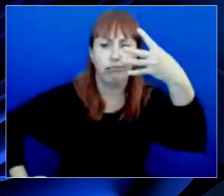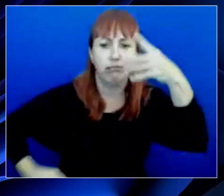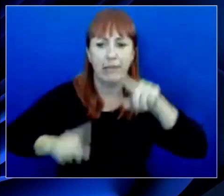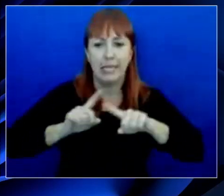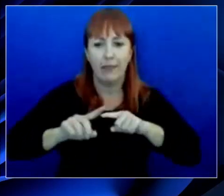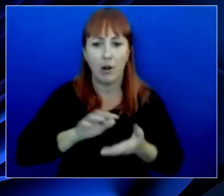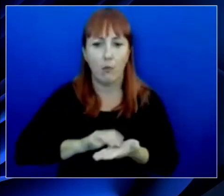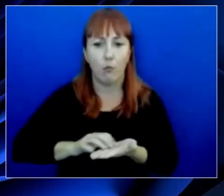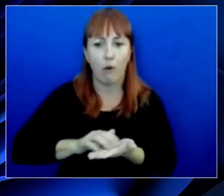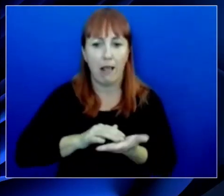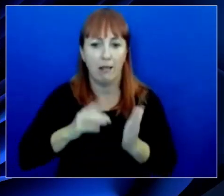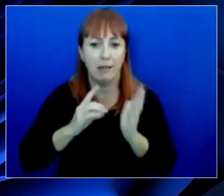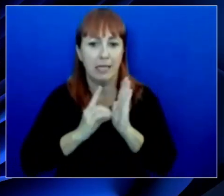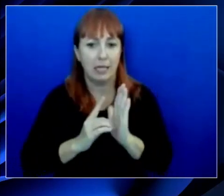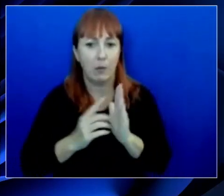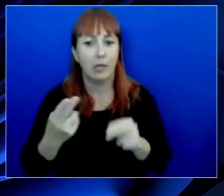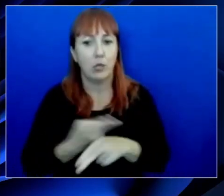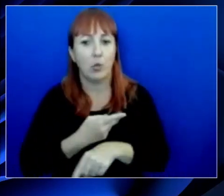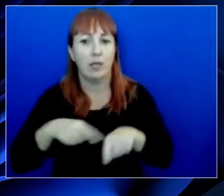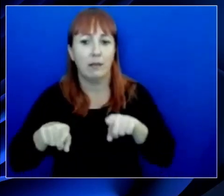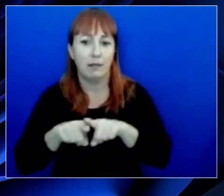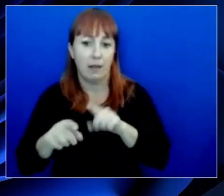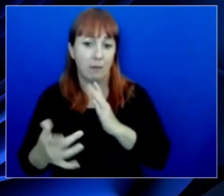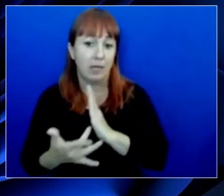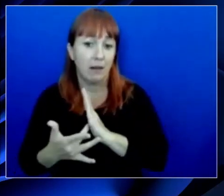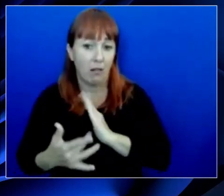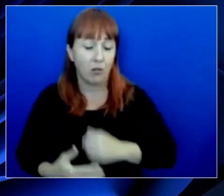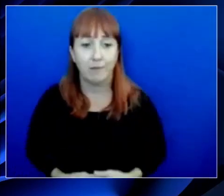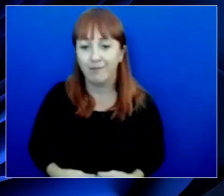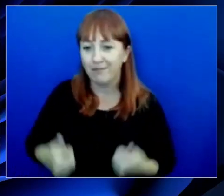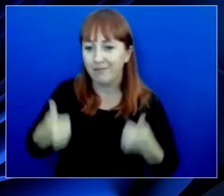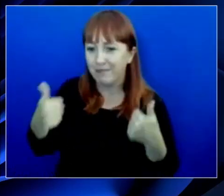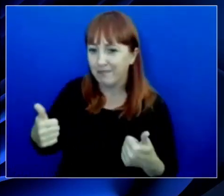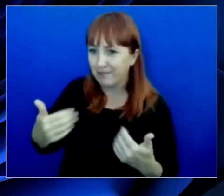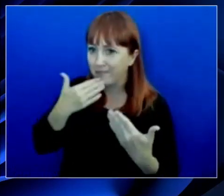today using that technology. Awesome thanks Jeff. Uh,